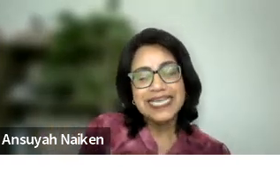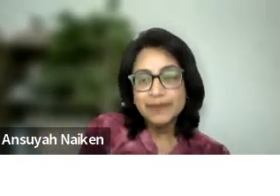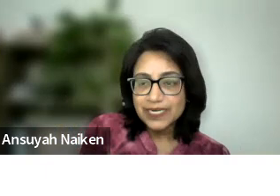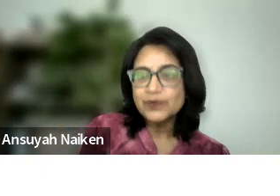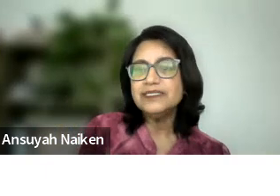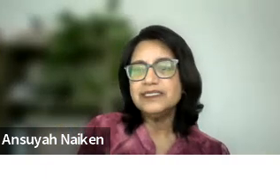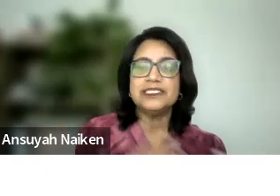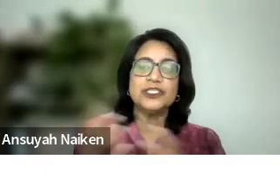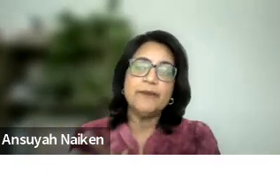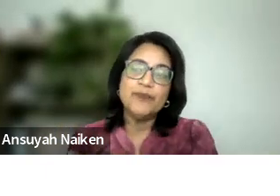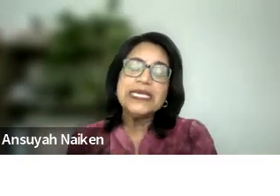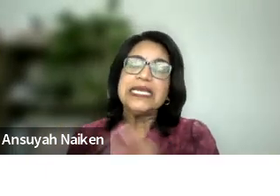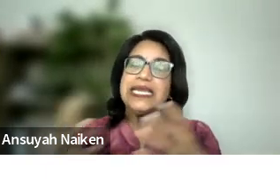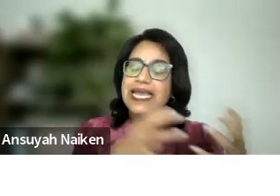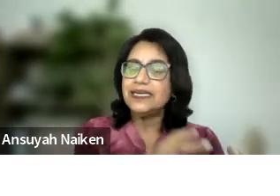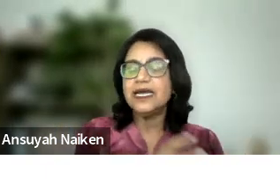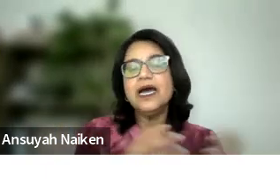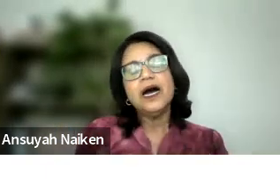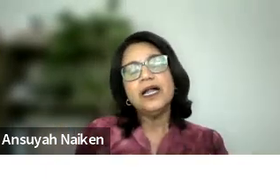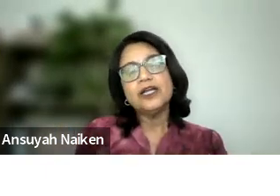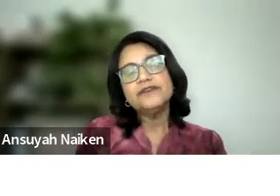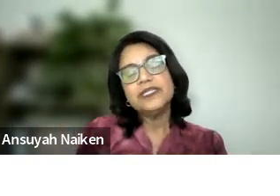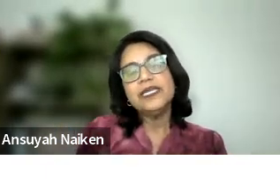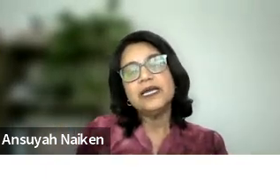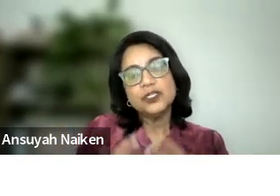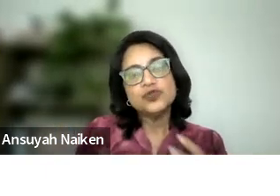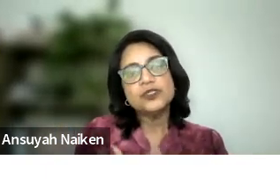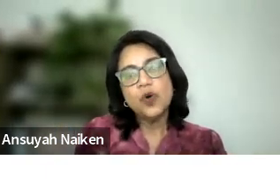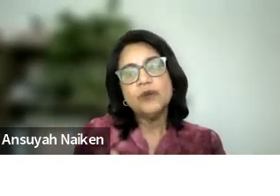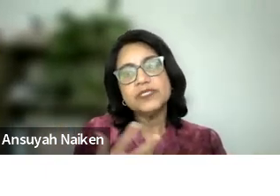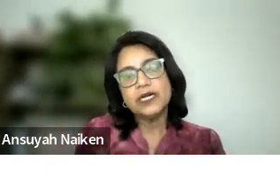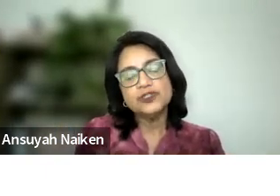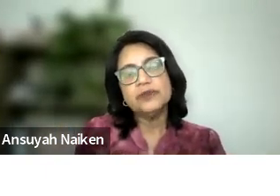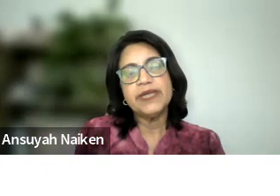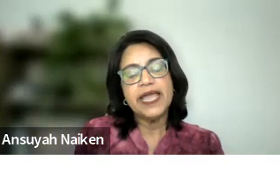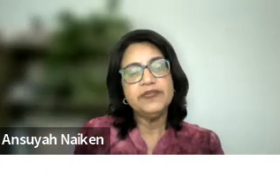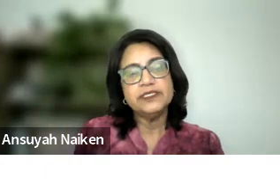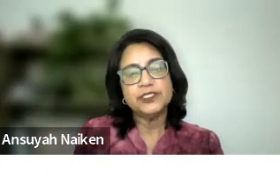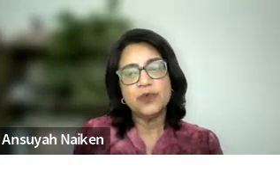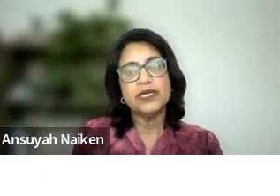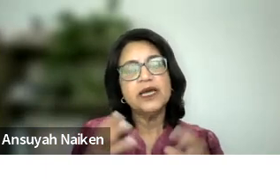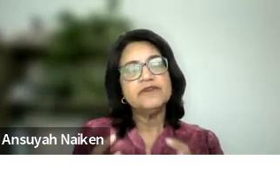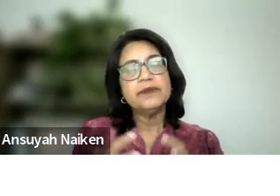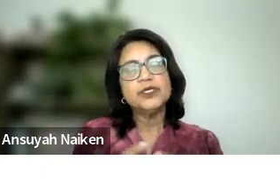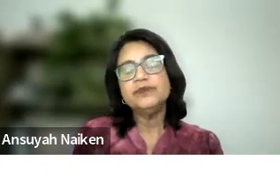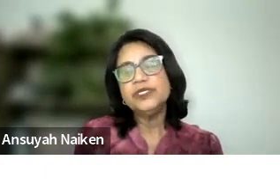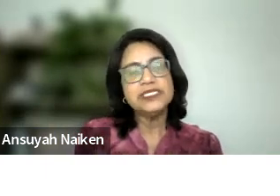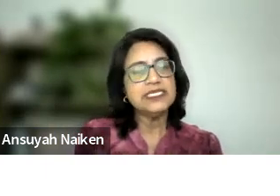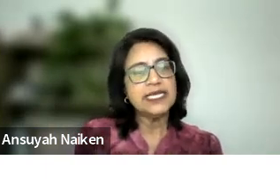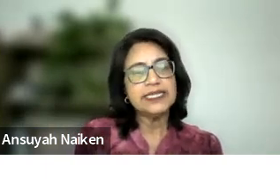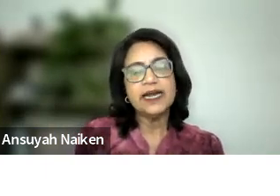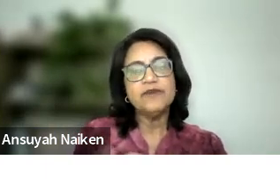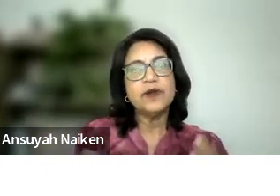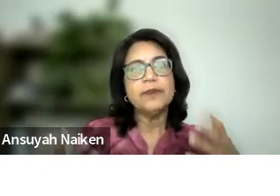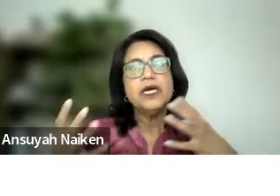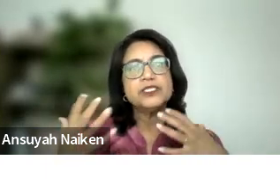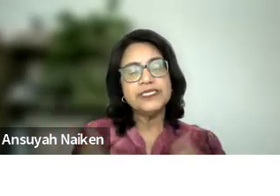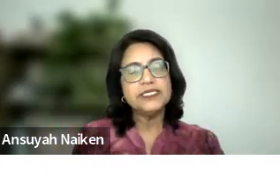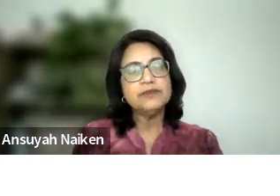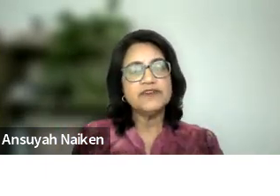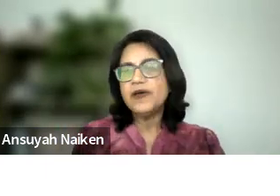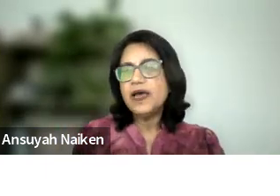There's a lot of difference between norms for American culture.